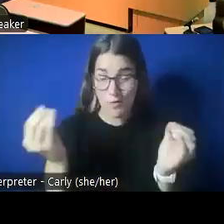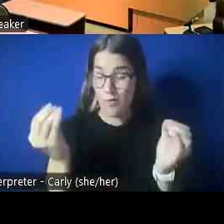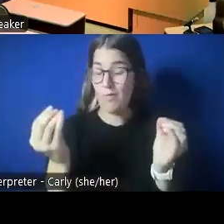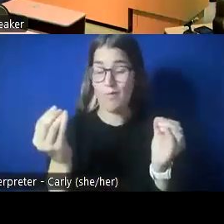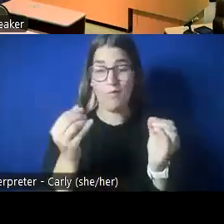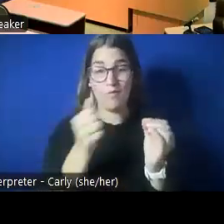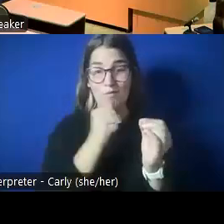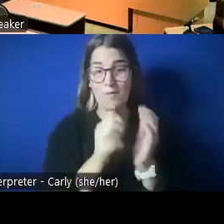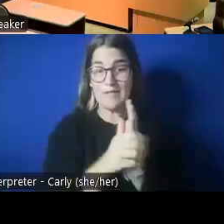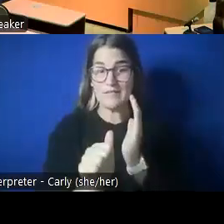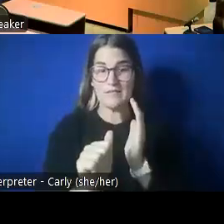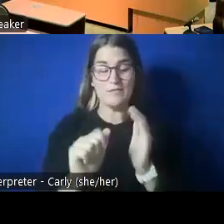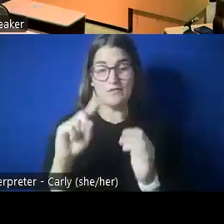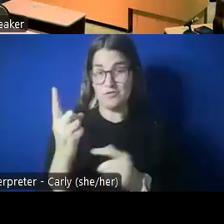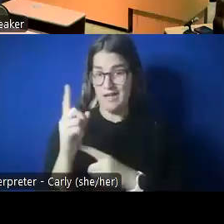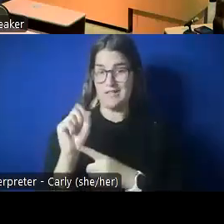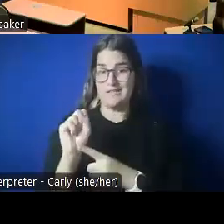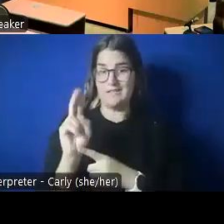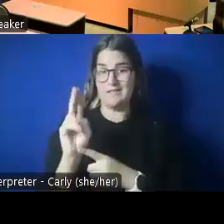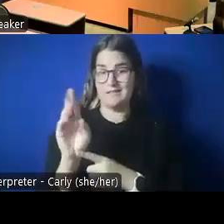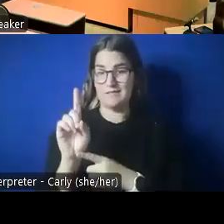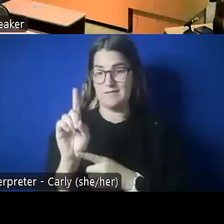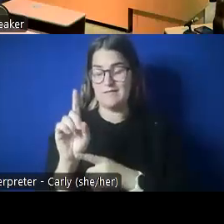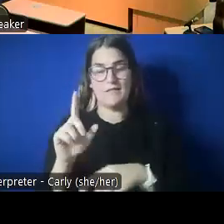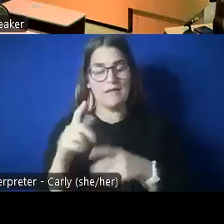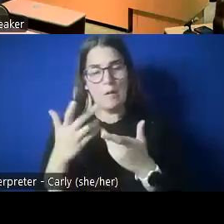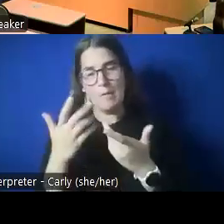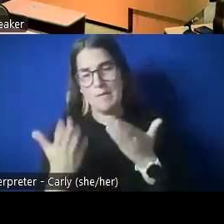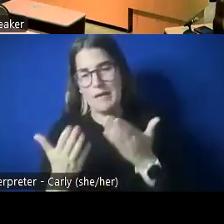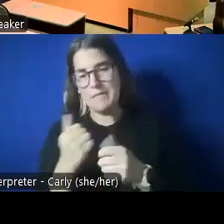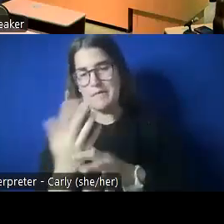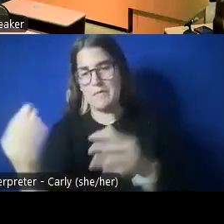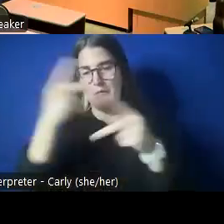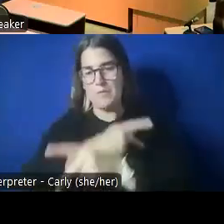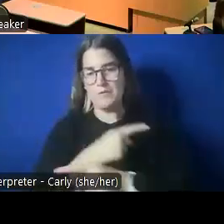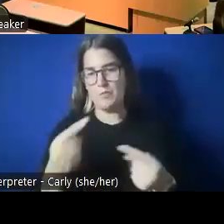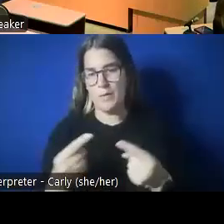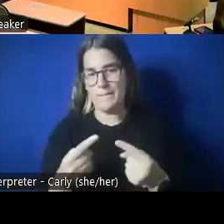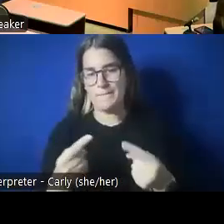we could potentially cause um more harm and so I um I'll let the clinicians speak more to their